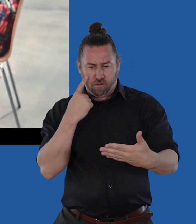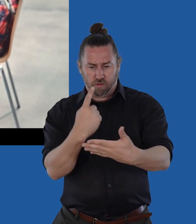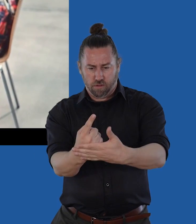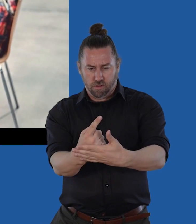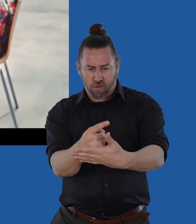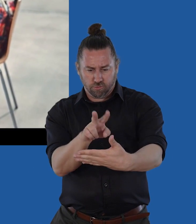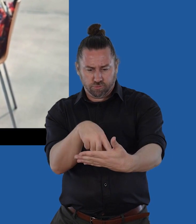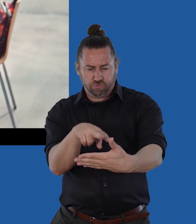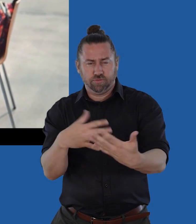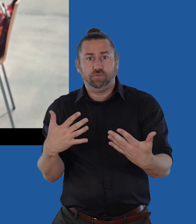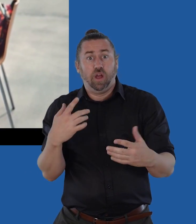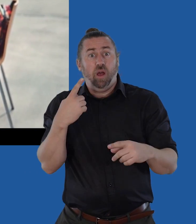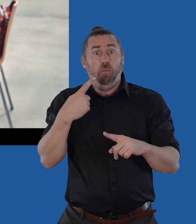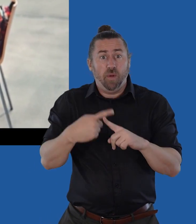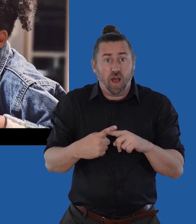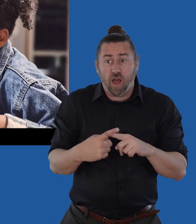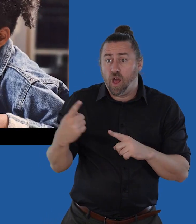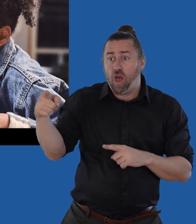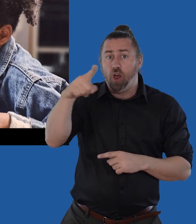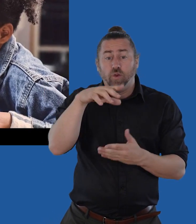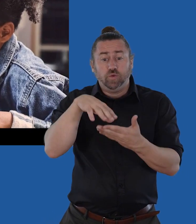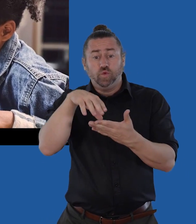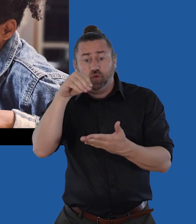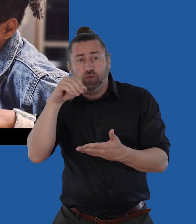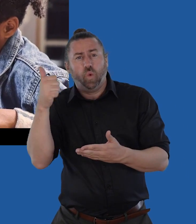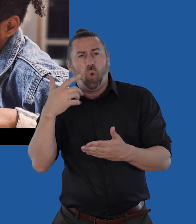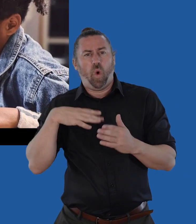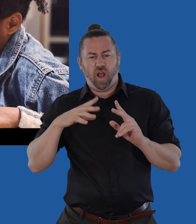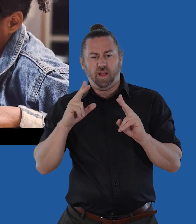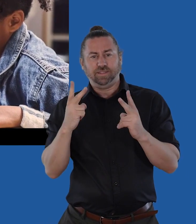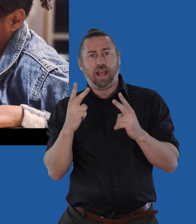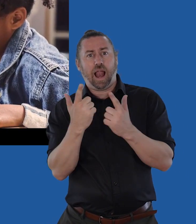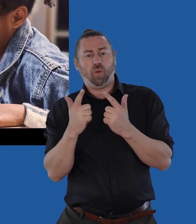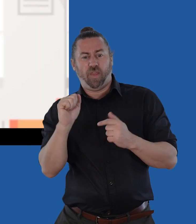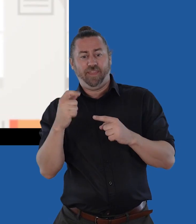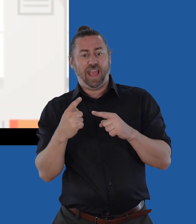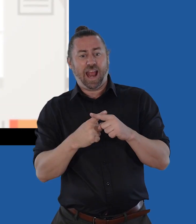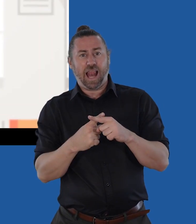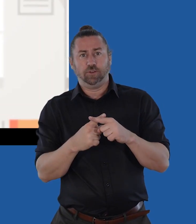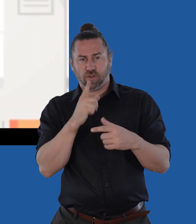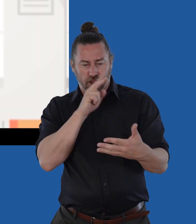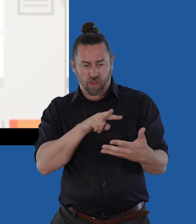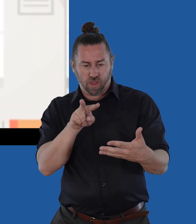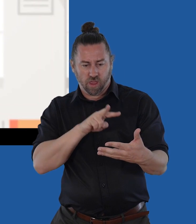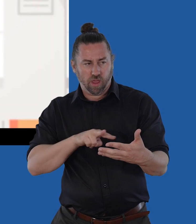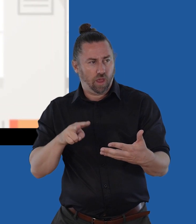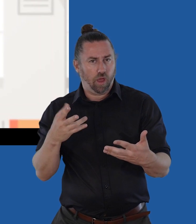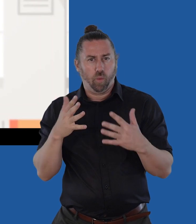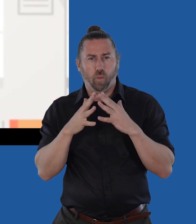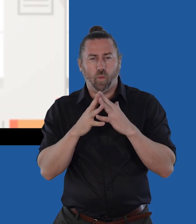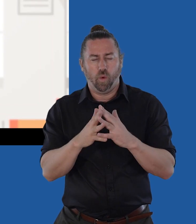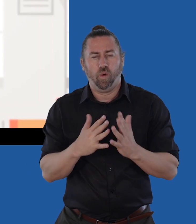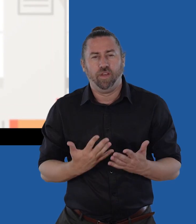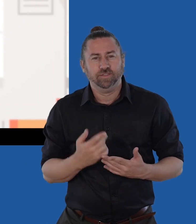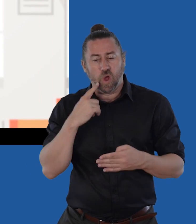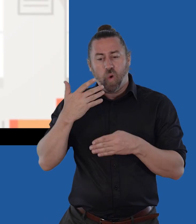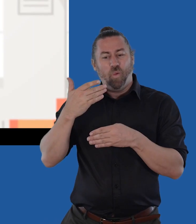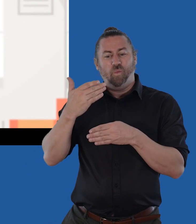and students that wanna get the most out of an online presentation, or class. We're creating new experiences in windows that have a similar story.